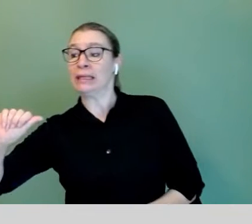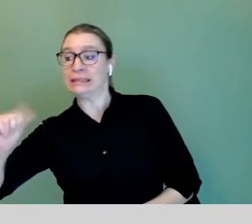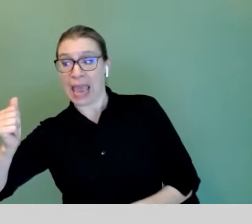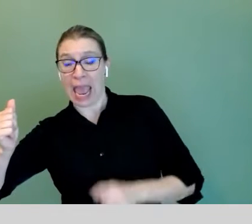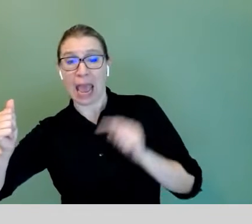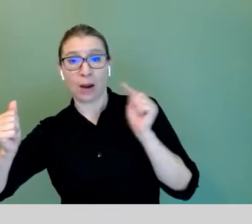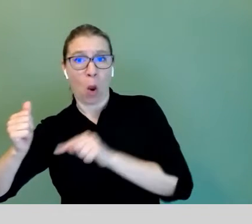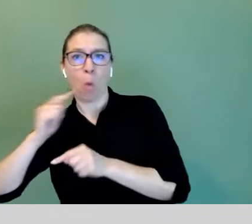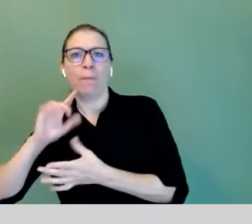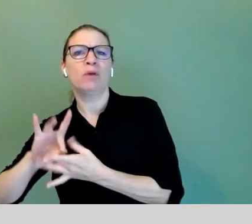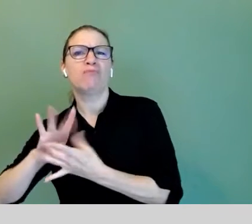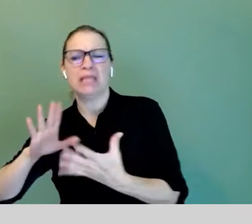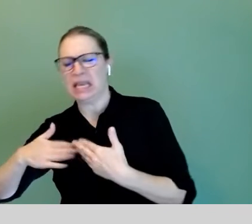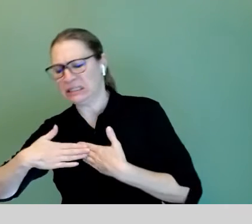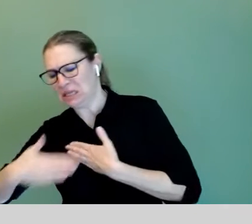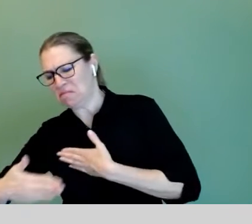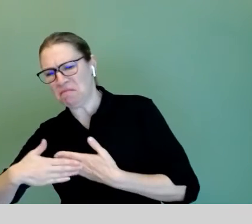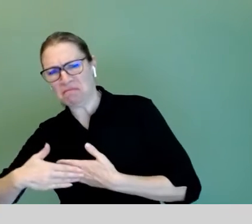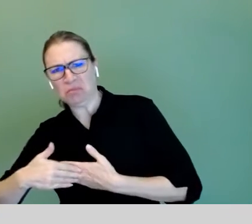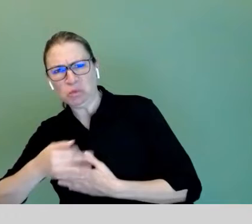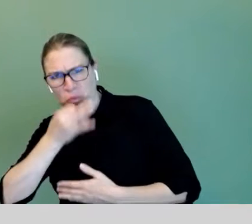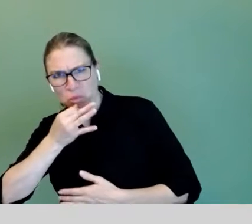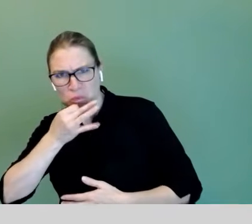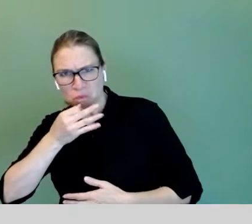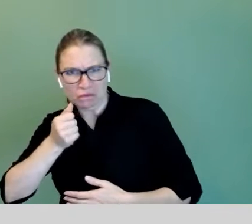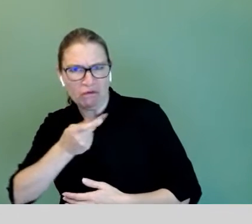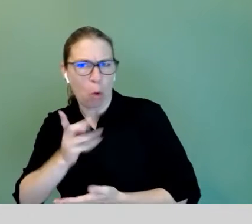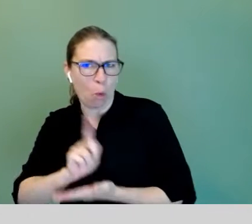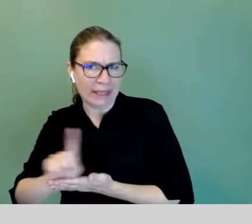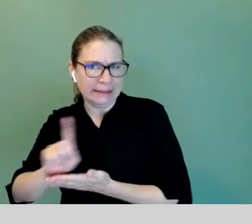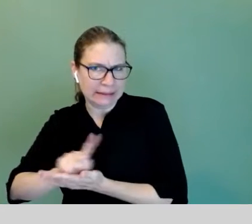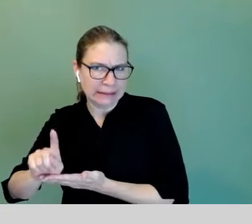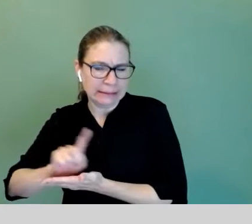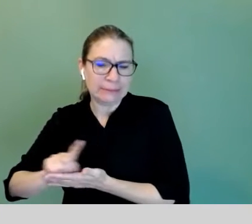and 3.10 that will be released in the upcoming weeks,